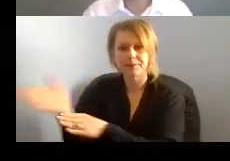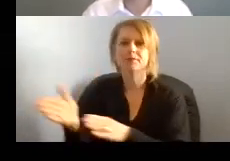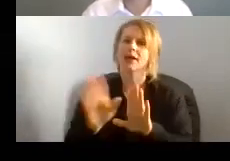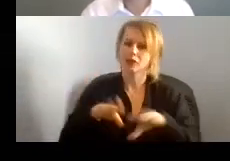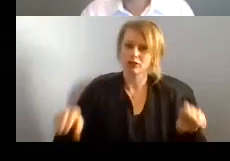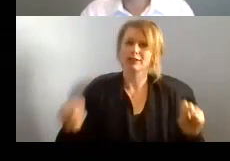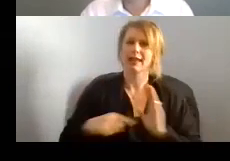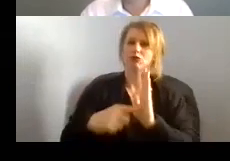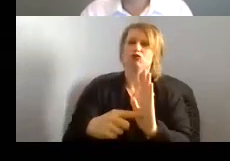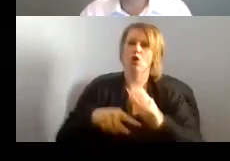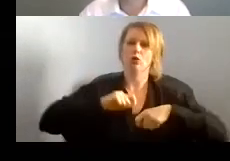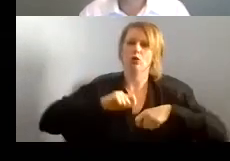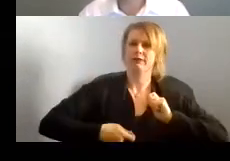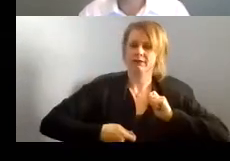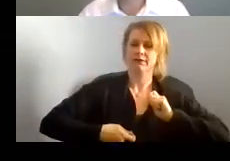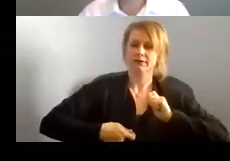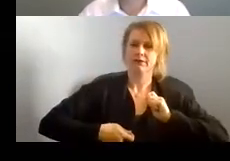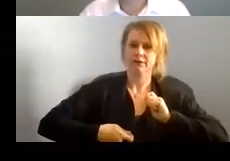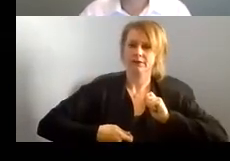where death is the primary theme. And there’s a game that I’m sure